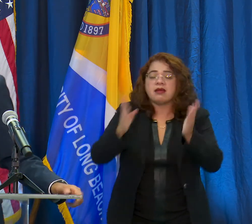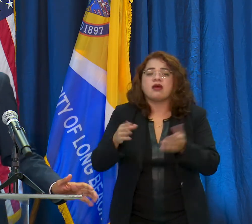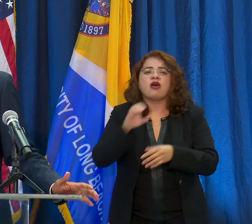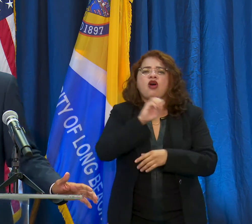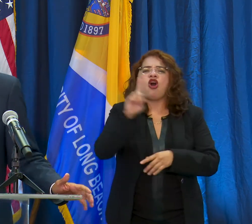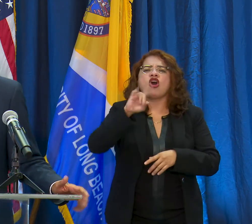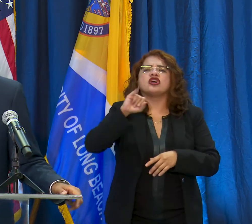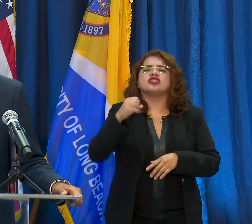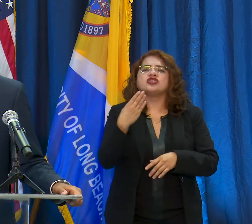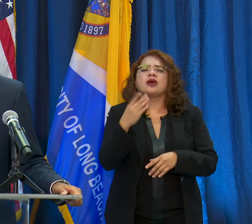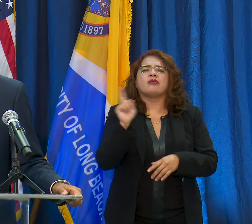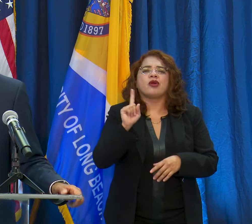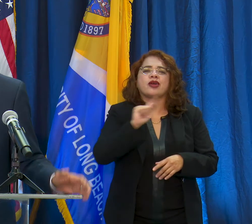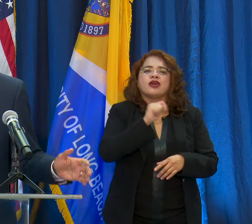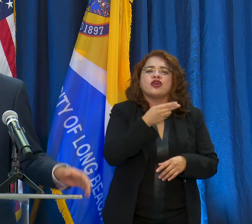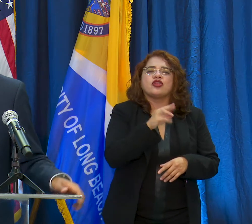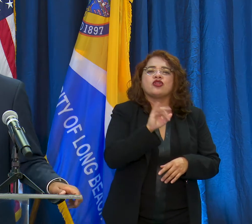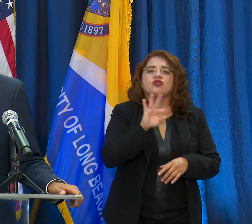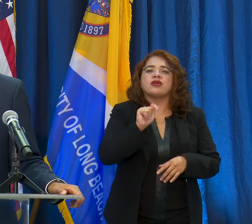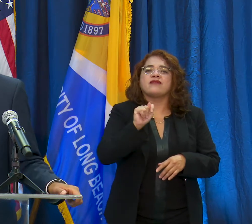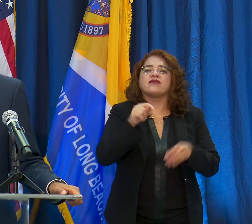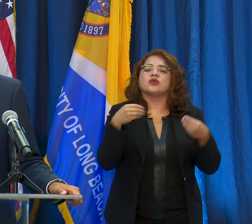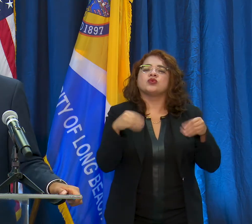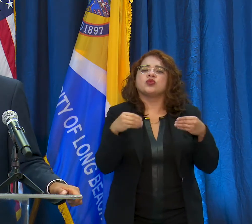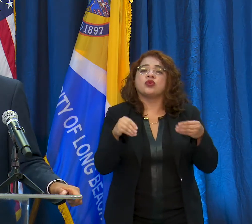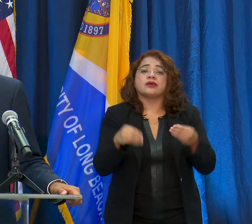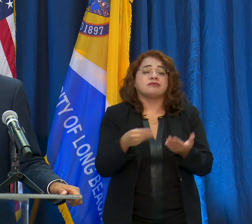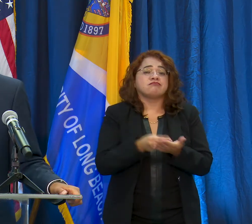We didn't have really any money or resources,